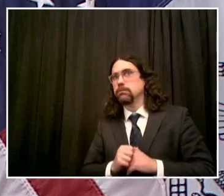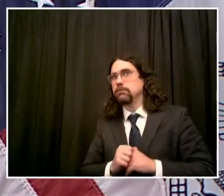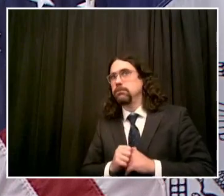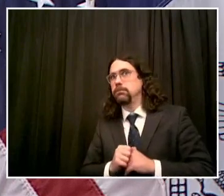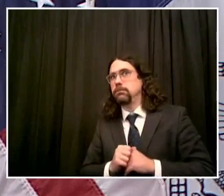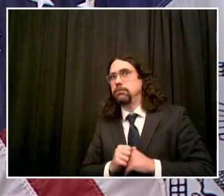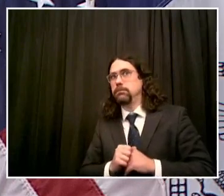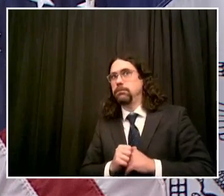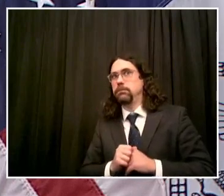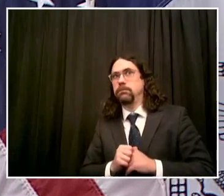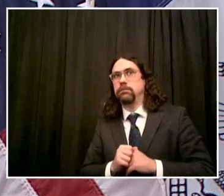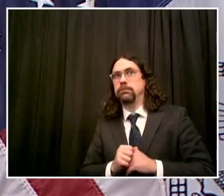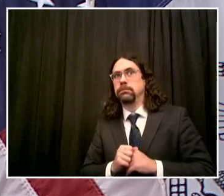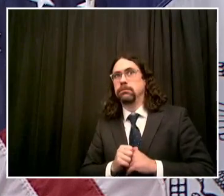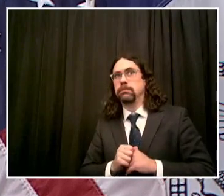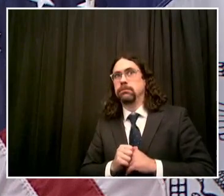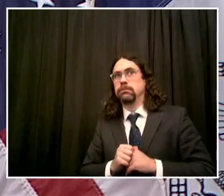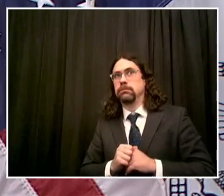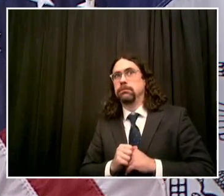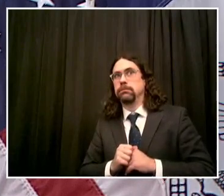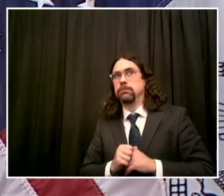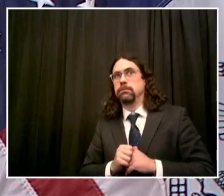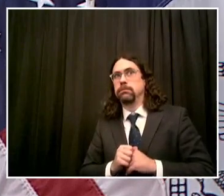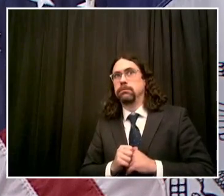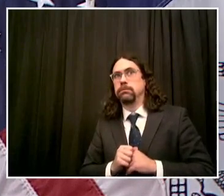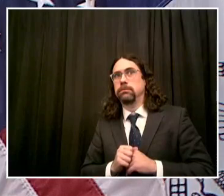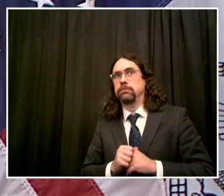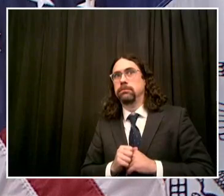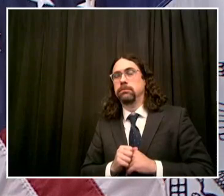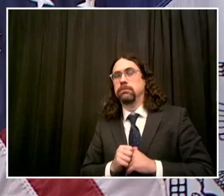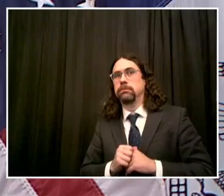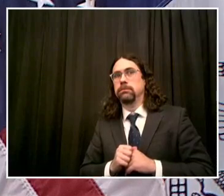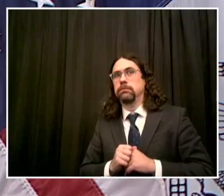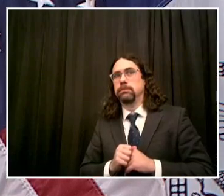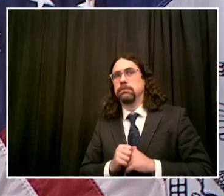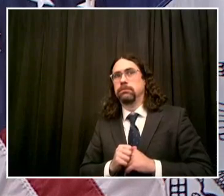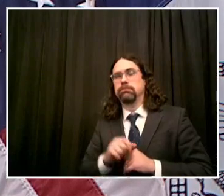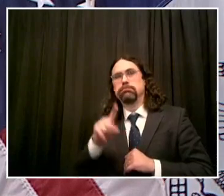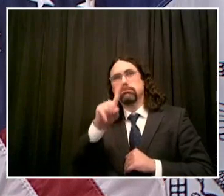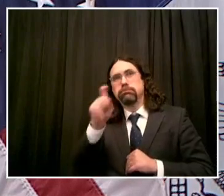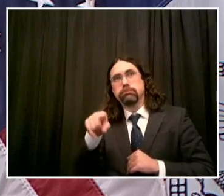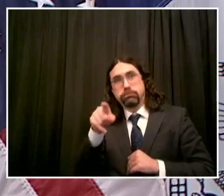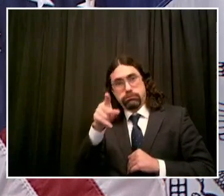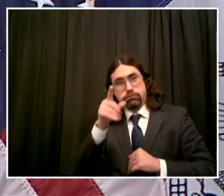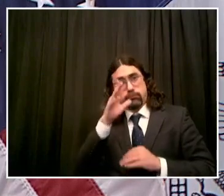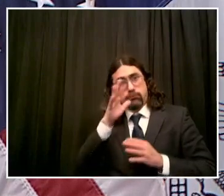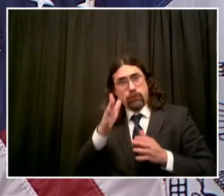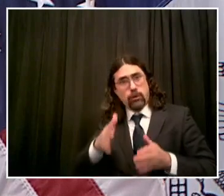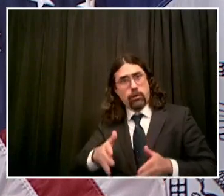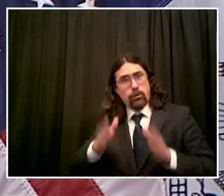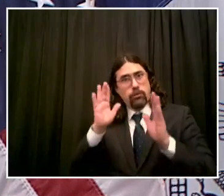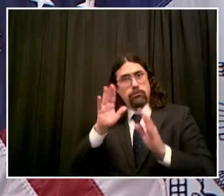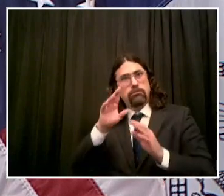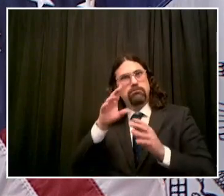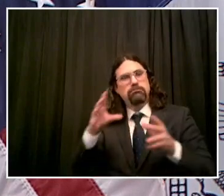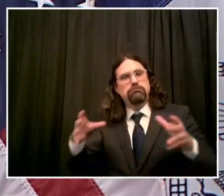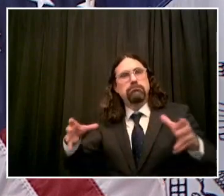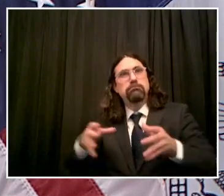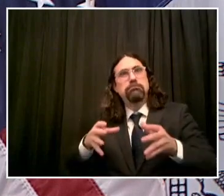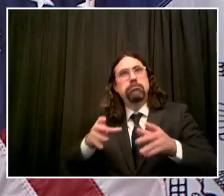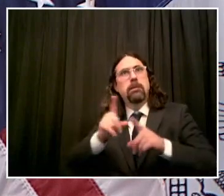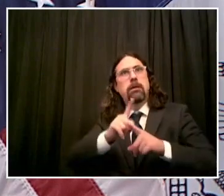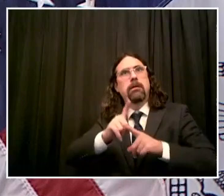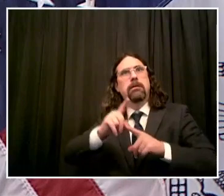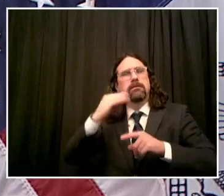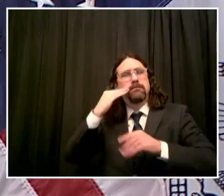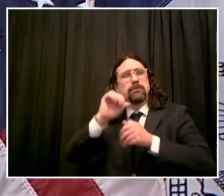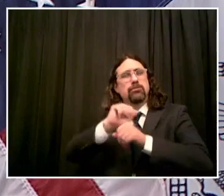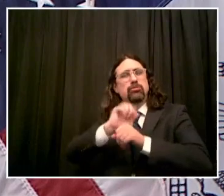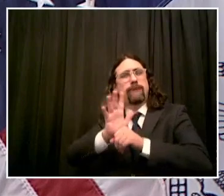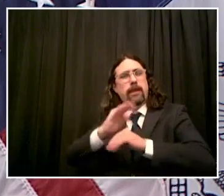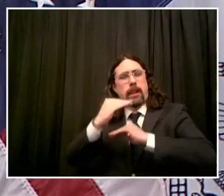ATTACHING HOUSE OF WORSHIP.